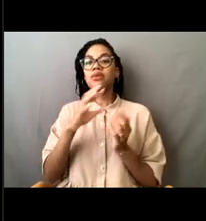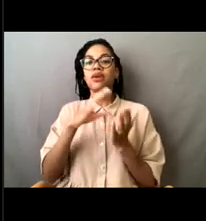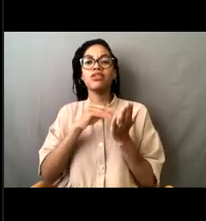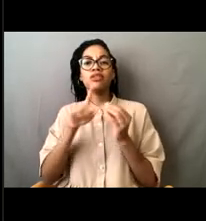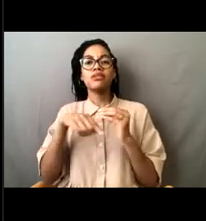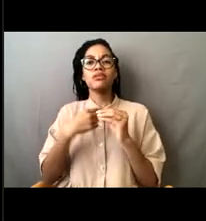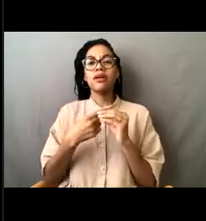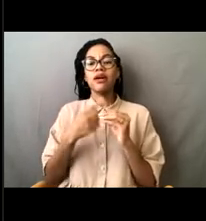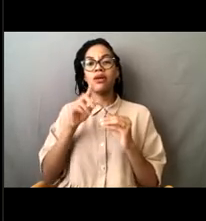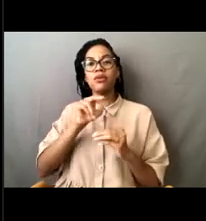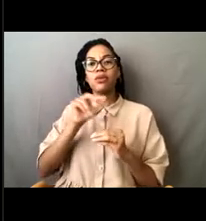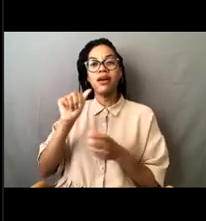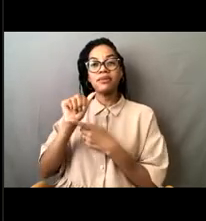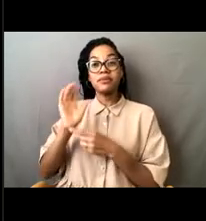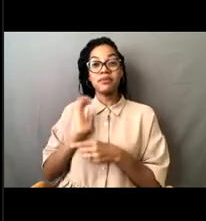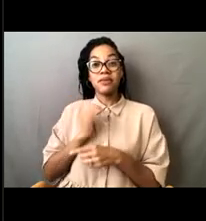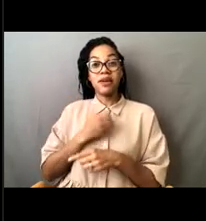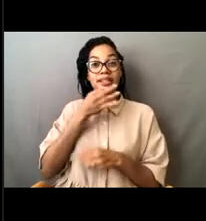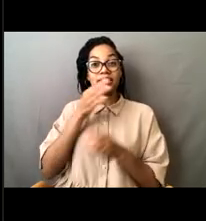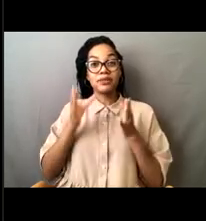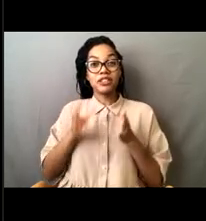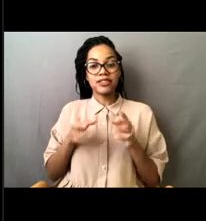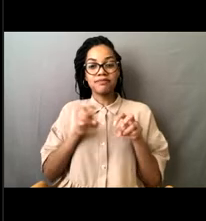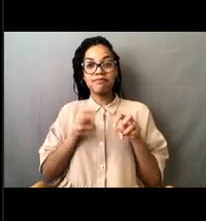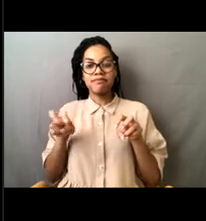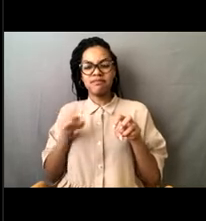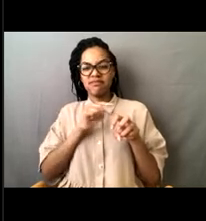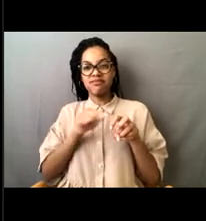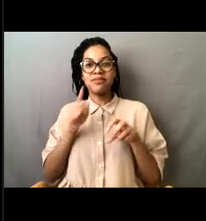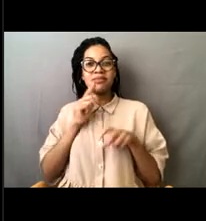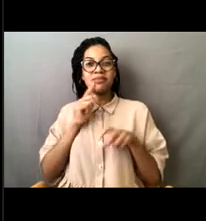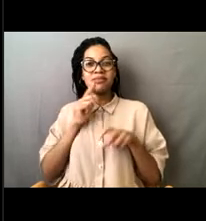All of our speakers work for some part of NOAA, which as you know,